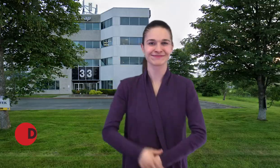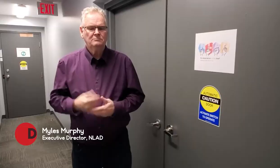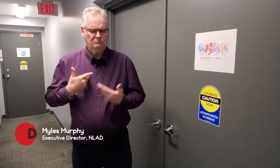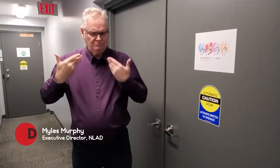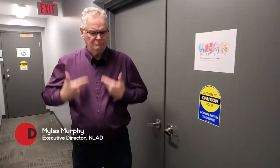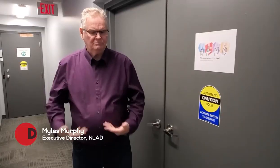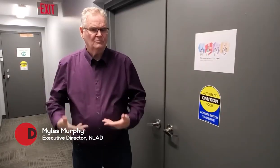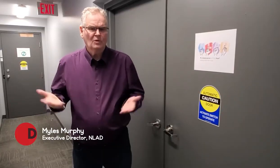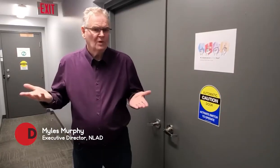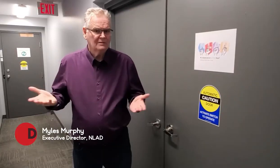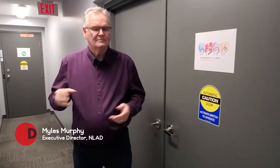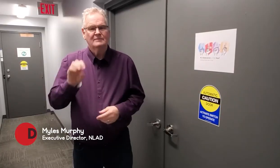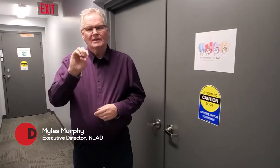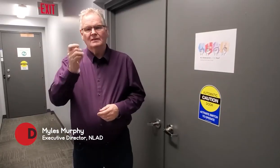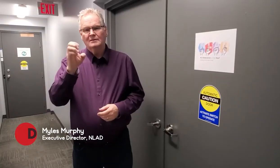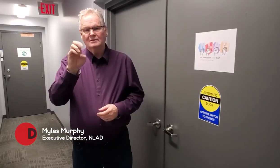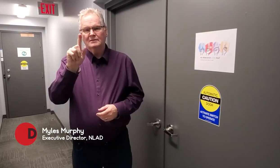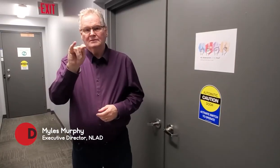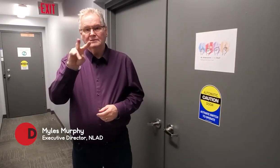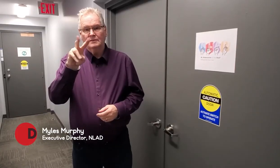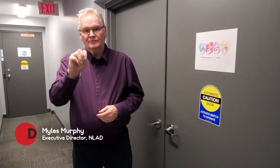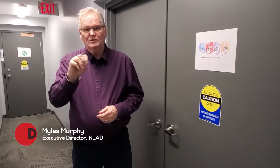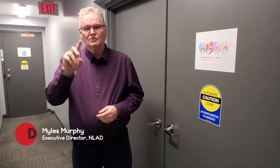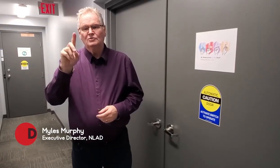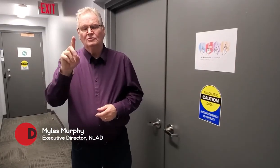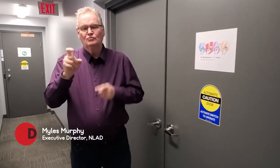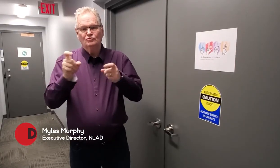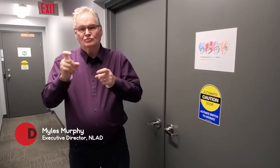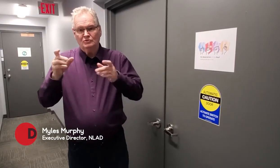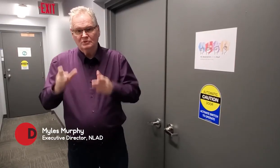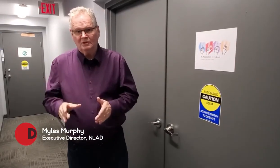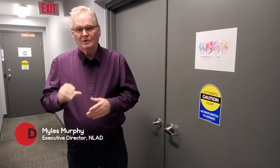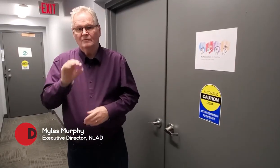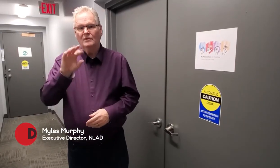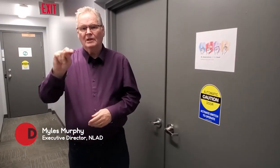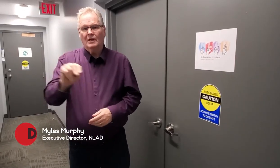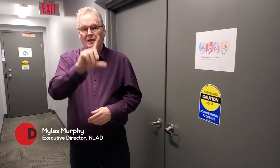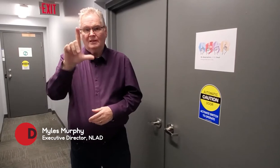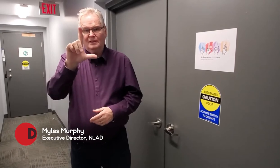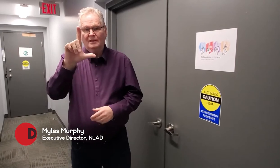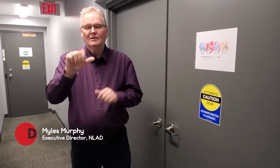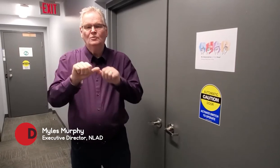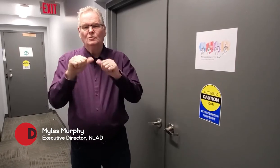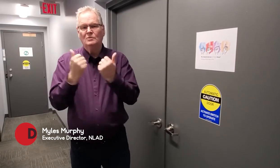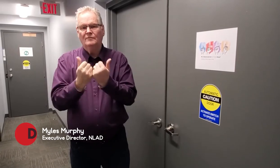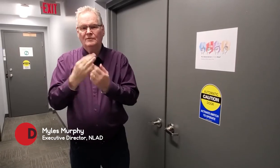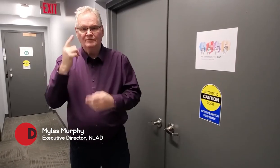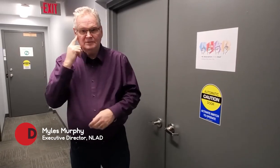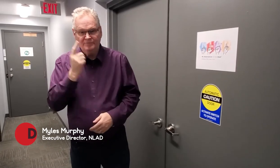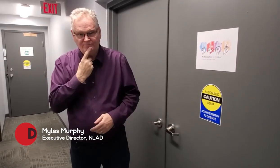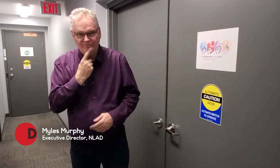[Myles]: I am executive director of the NL Association of the Deaf.